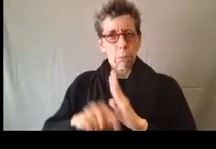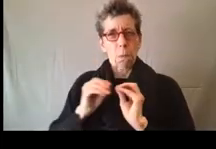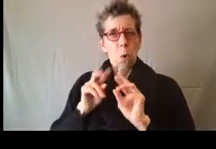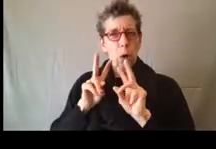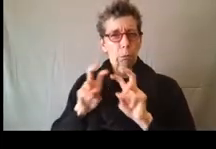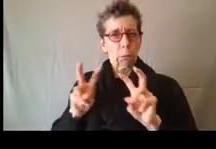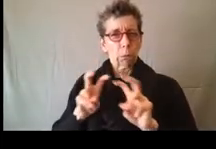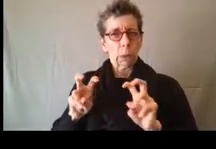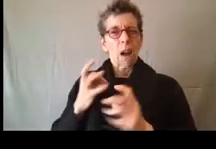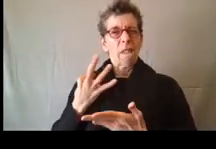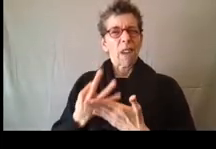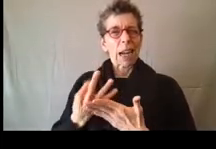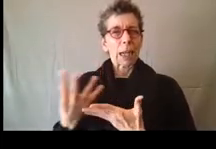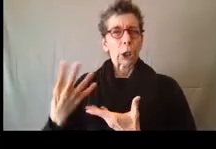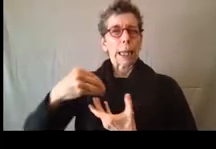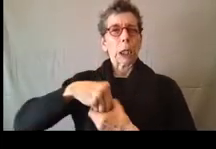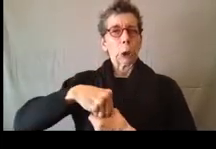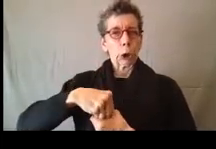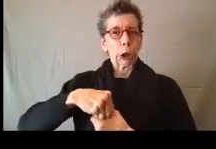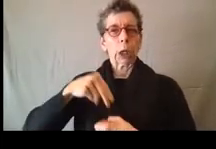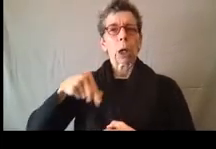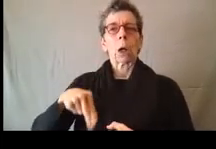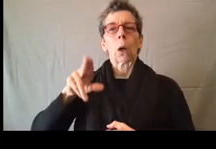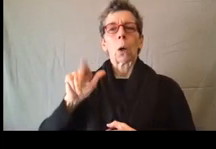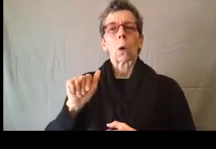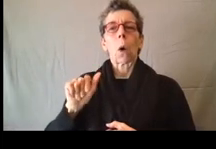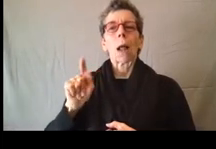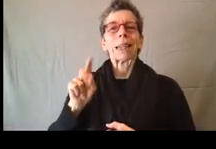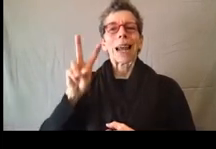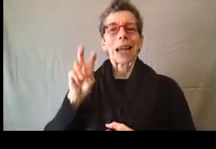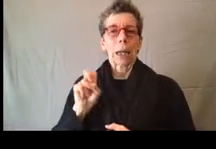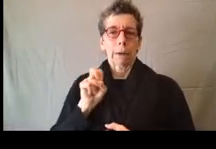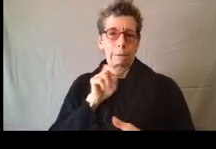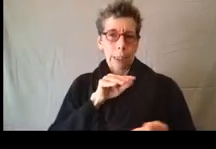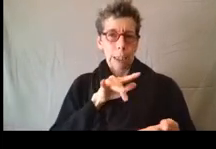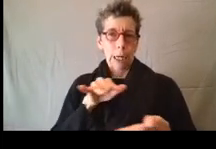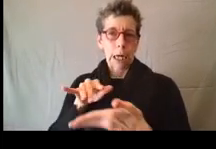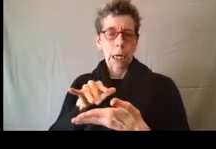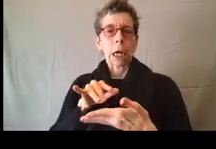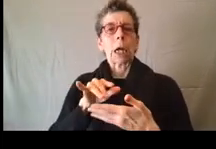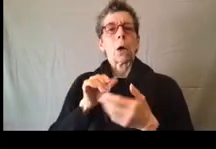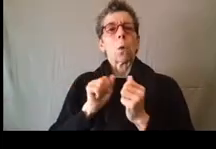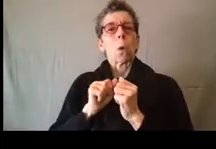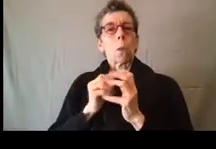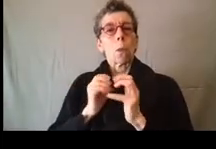inclusion. It's qualitative study that relied on semi structured interviews to probe the